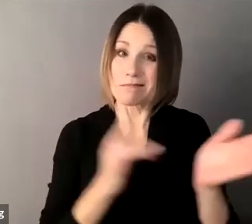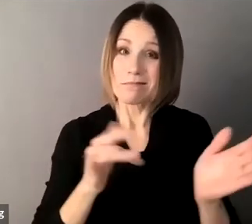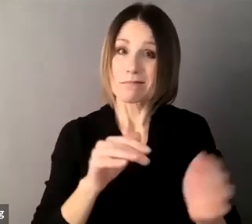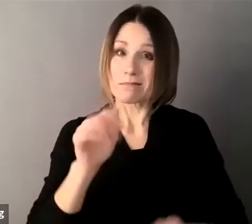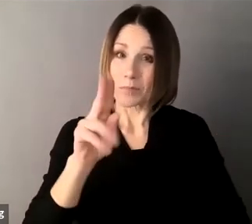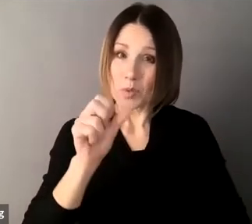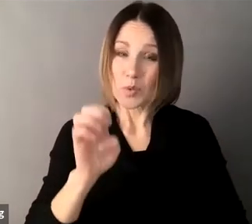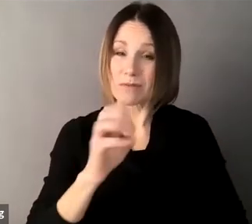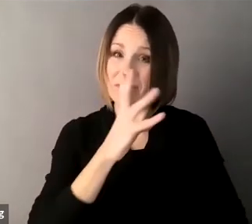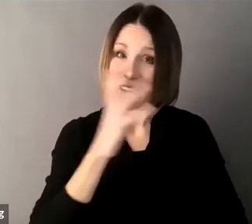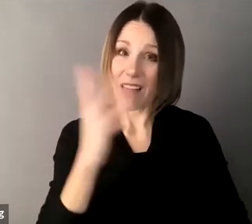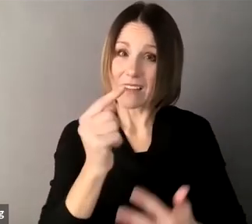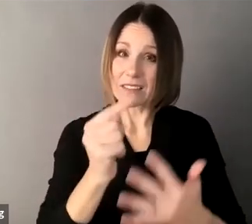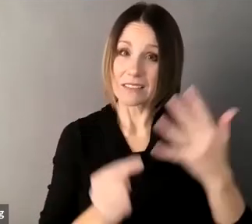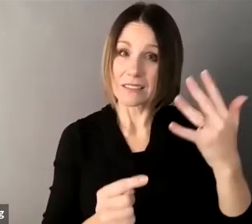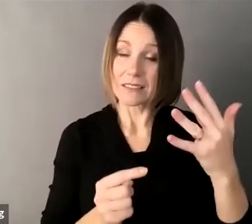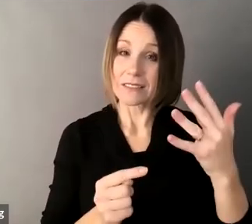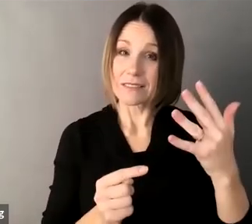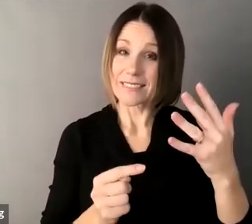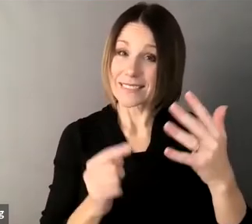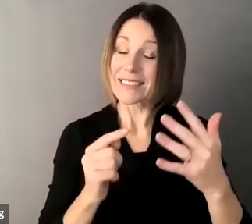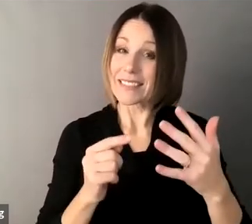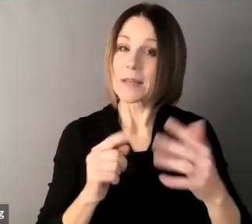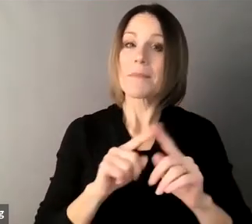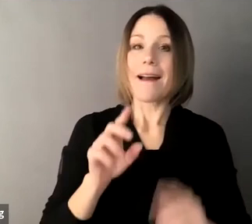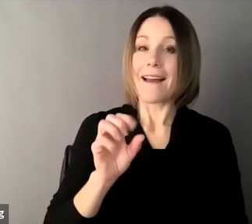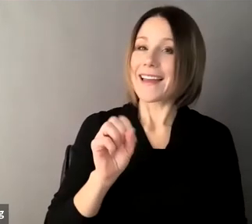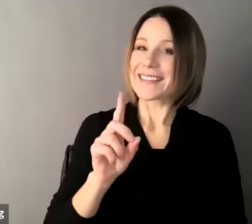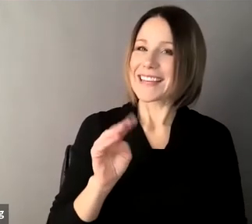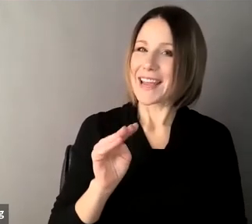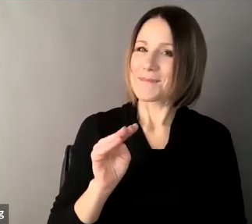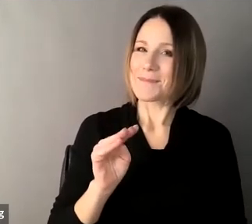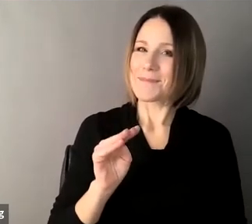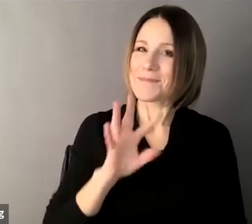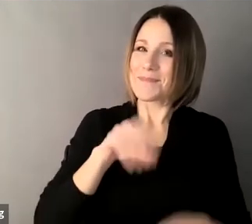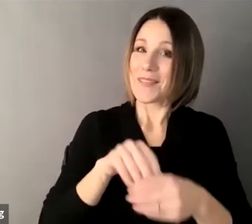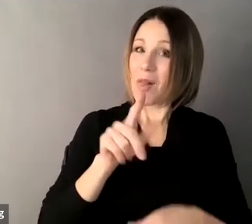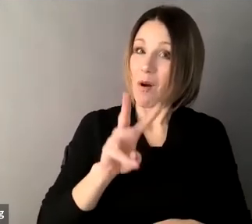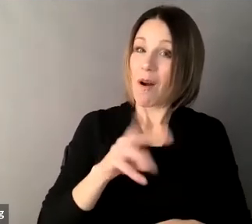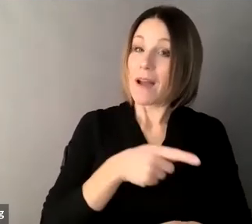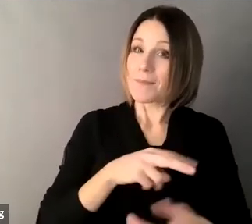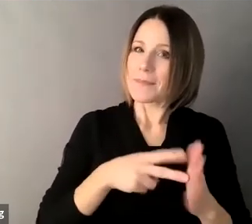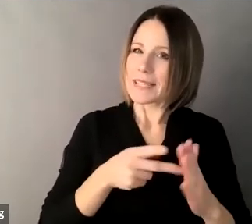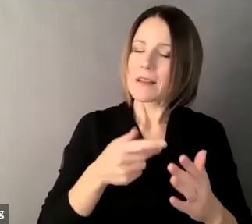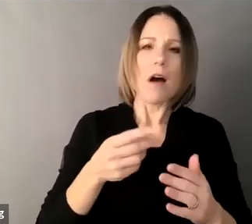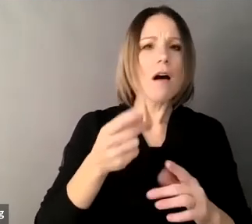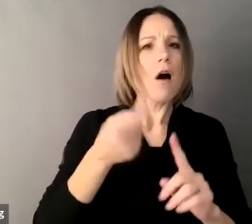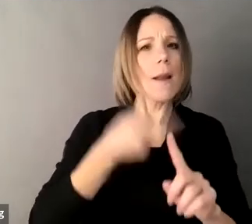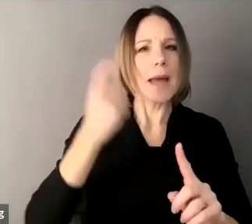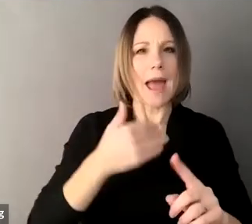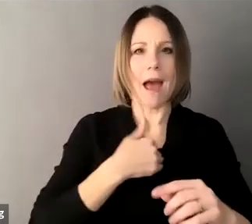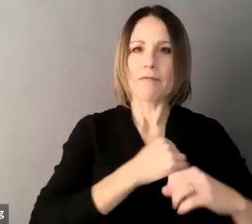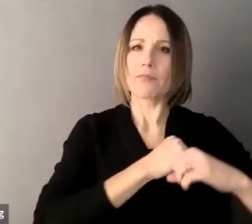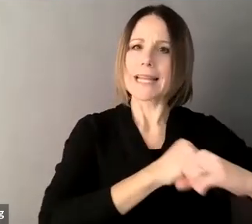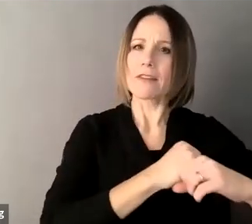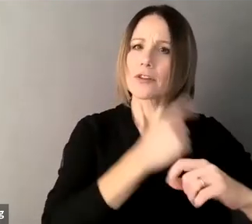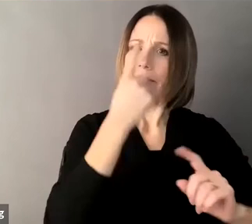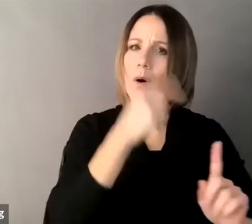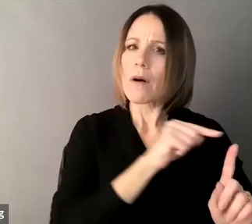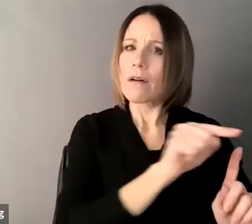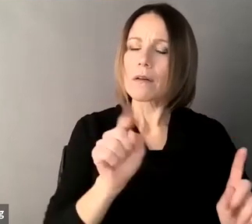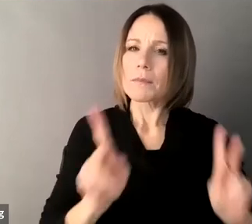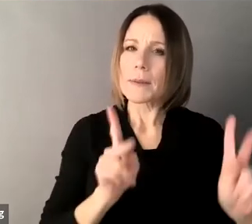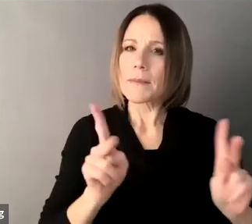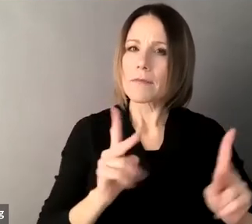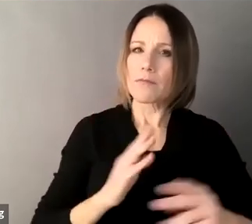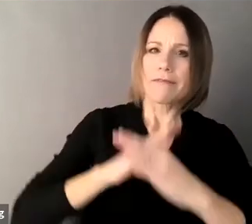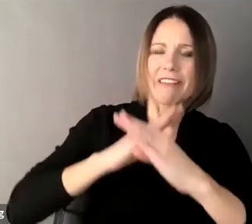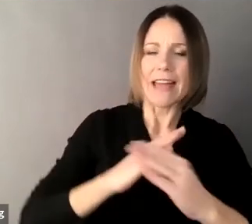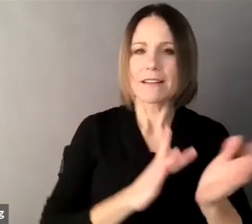abuse and exploitation build into it so people often um request guardianship as a way to protect